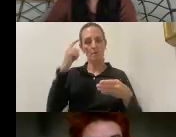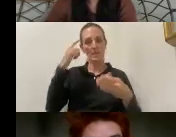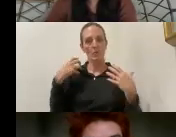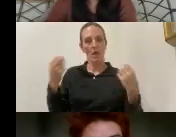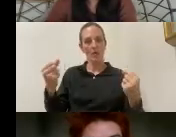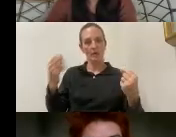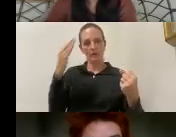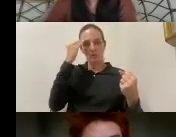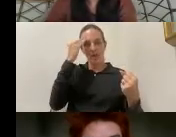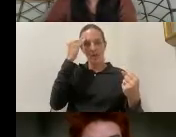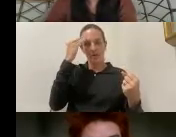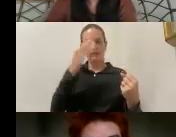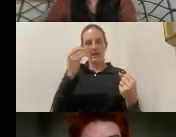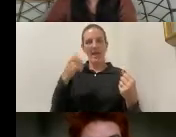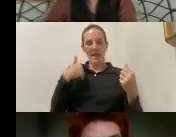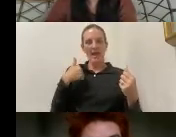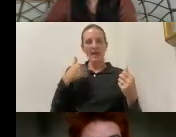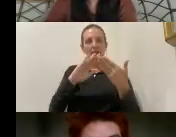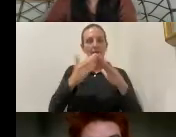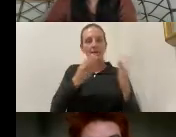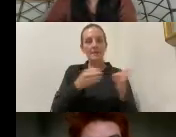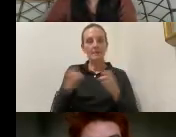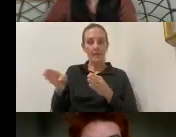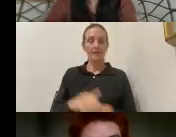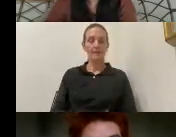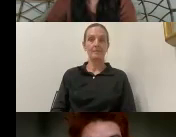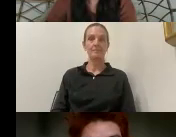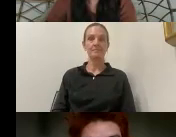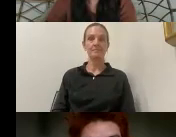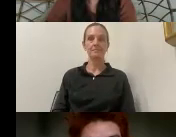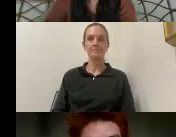community plans.